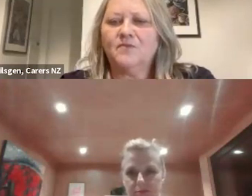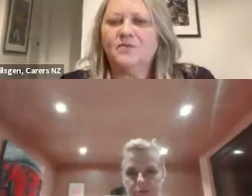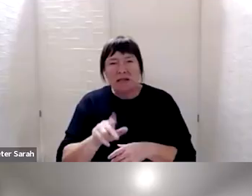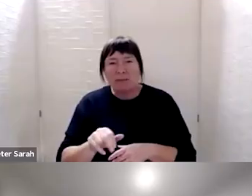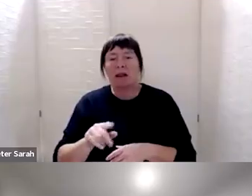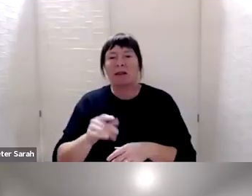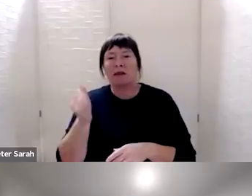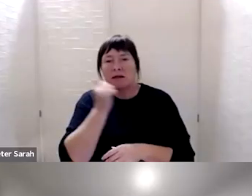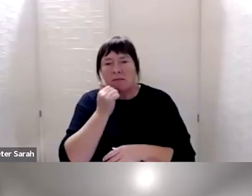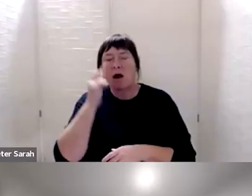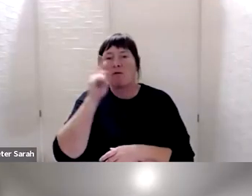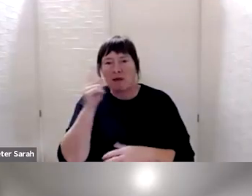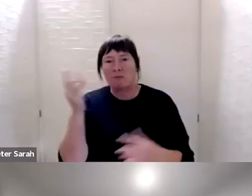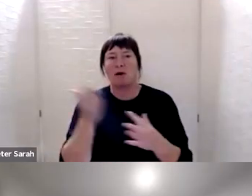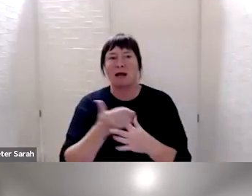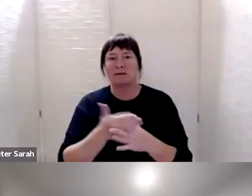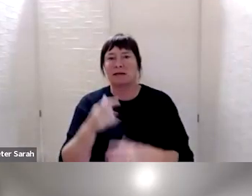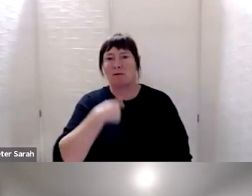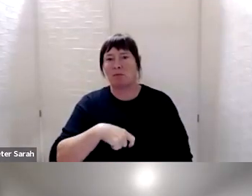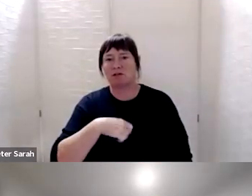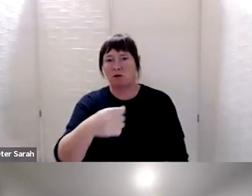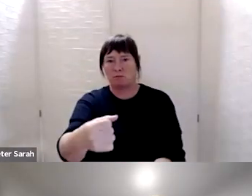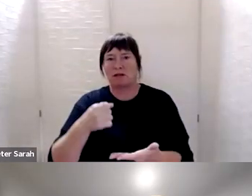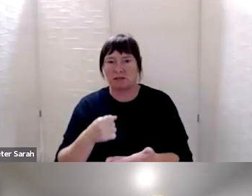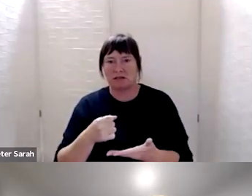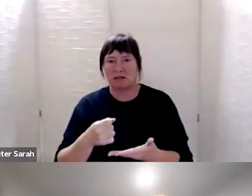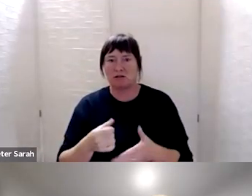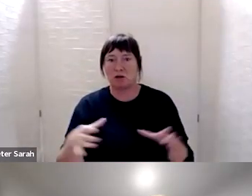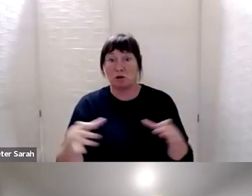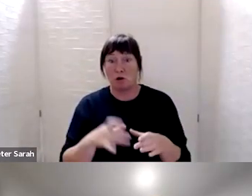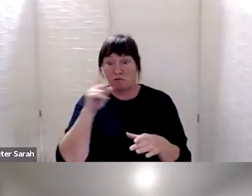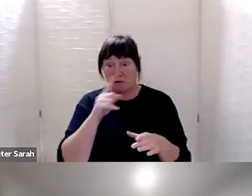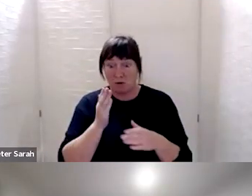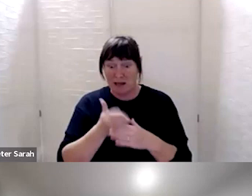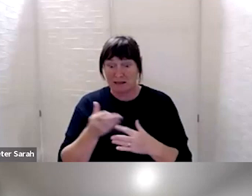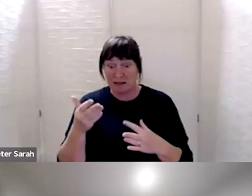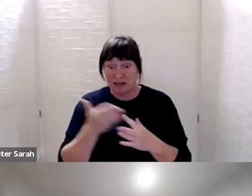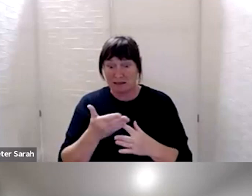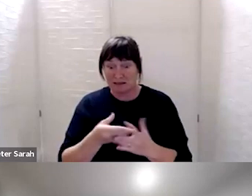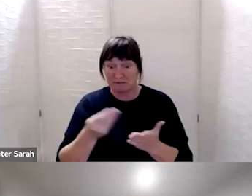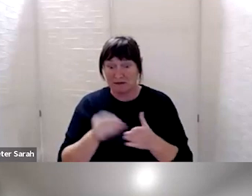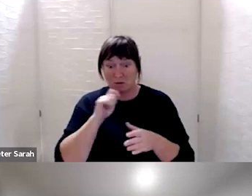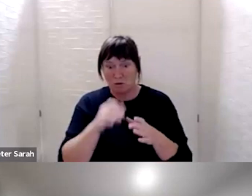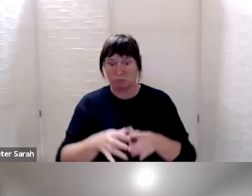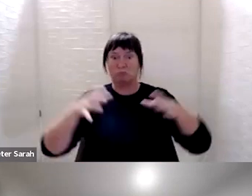Thanks Prudence. Thank you for that Amanda.